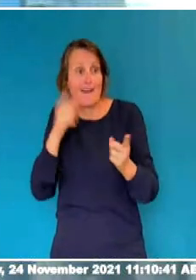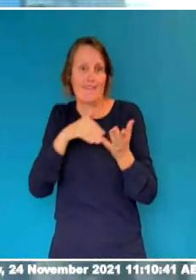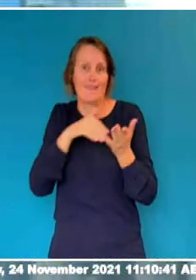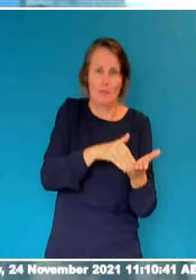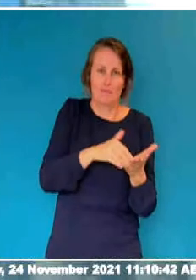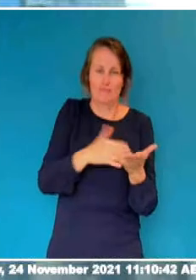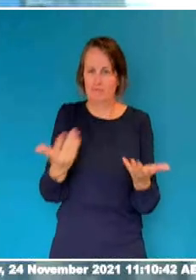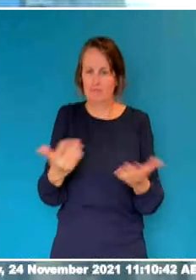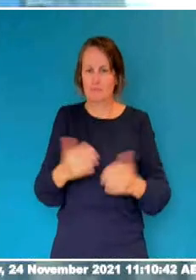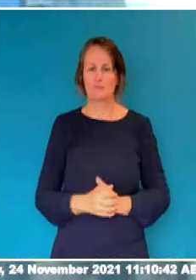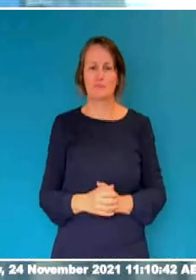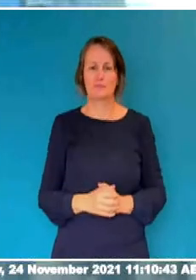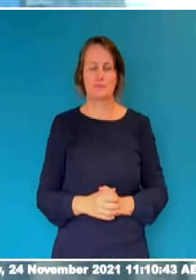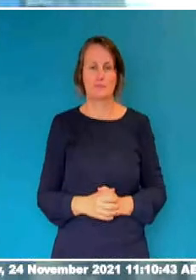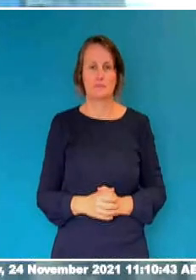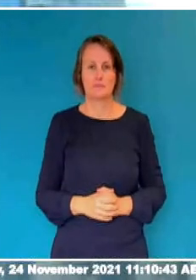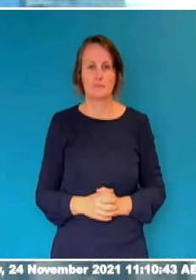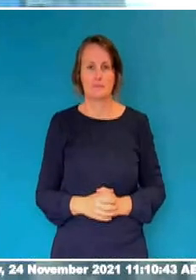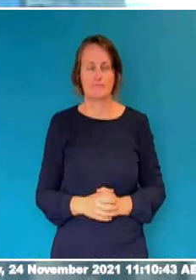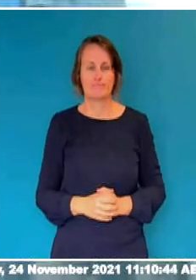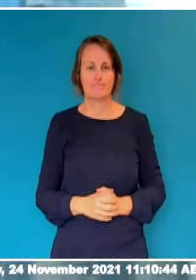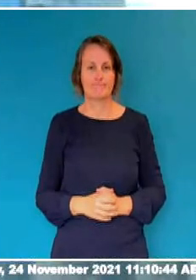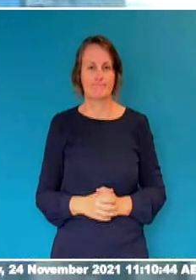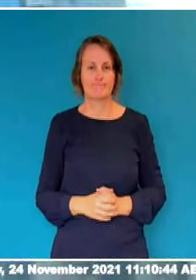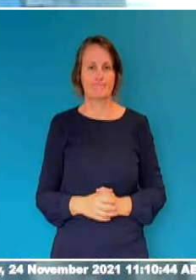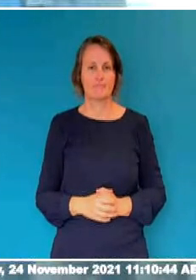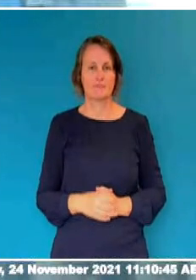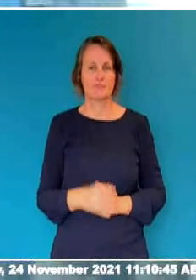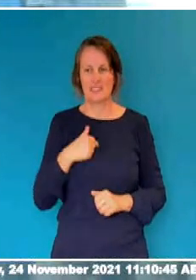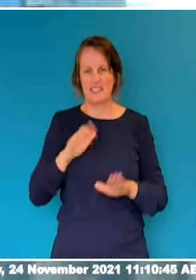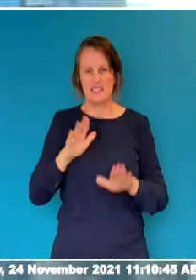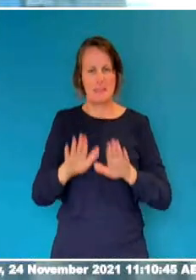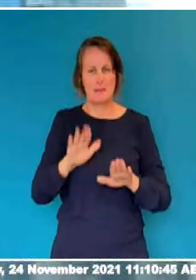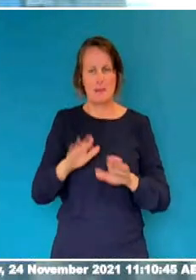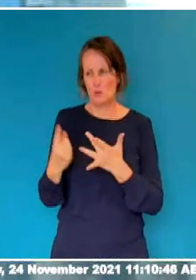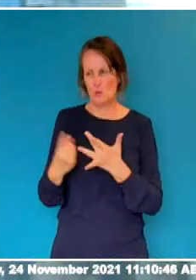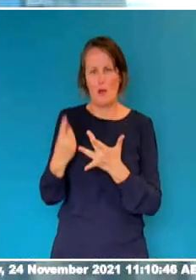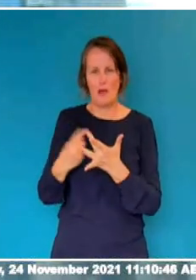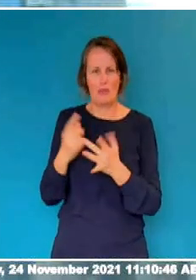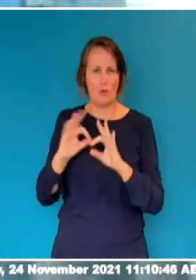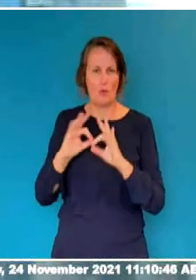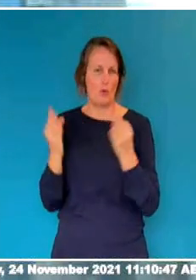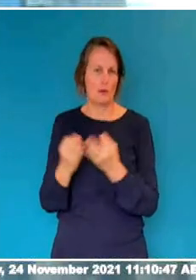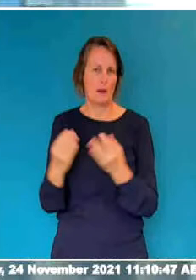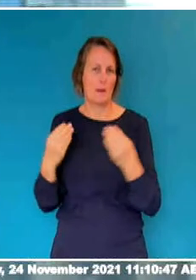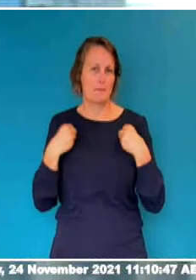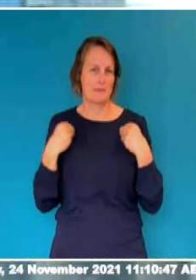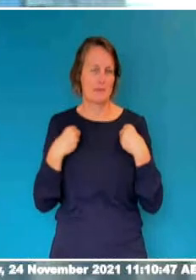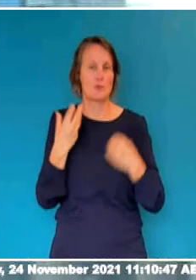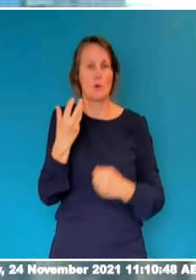Yes. I guess, similar to the other panelists, we have a free counselling